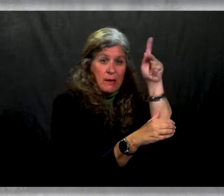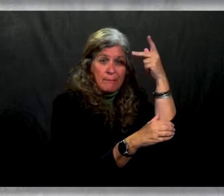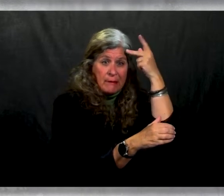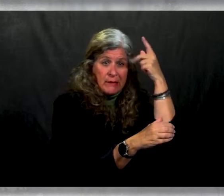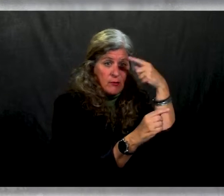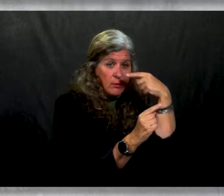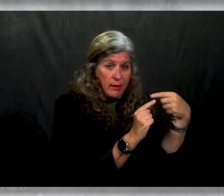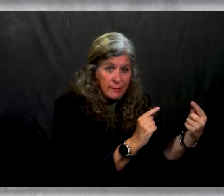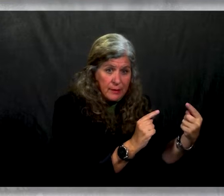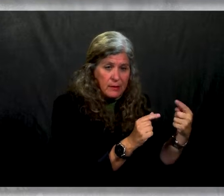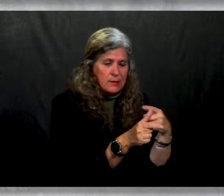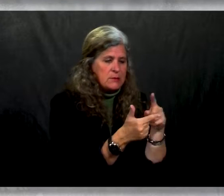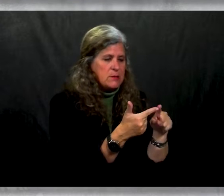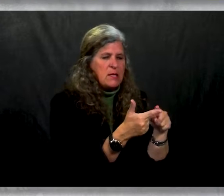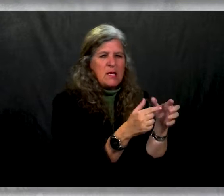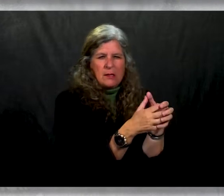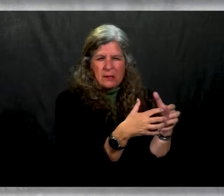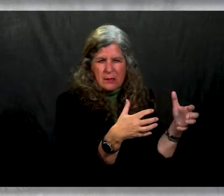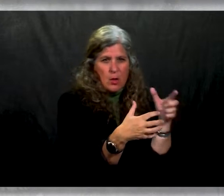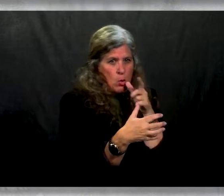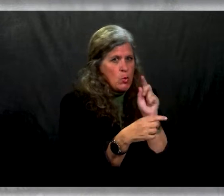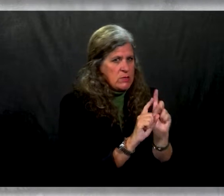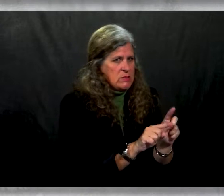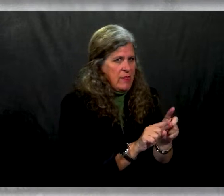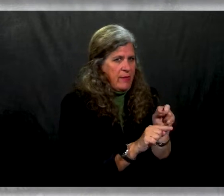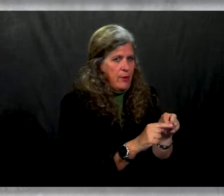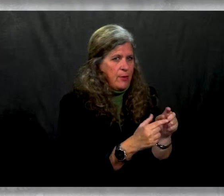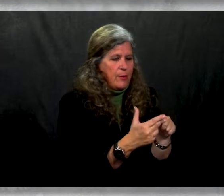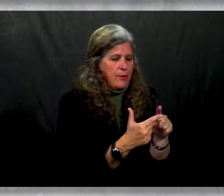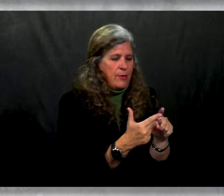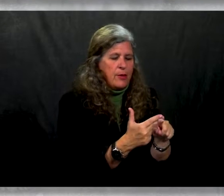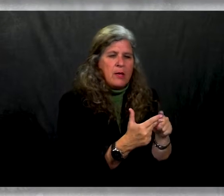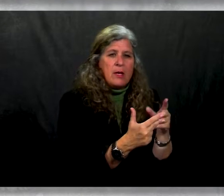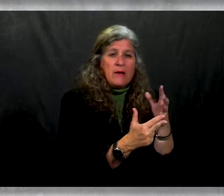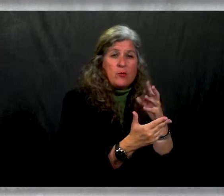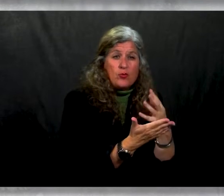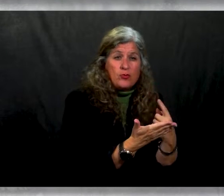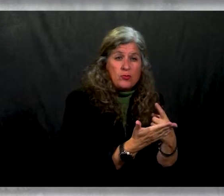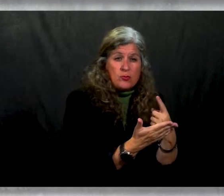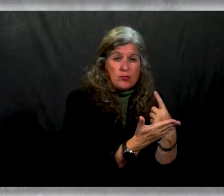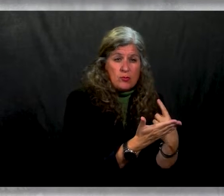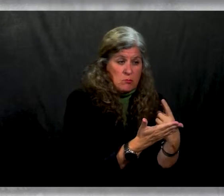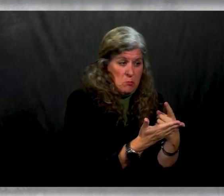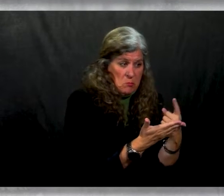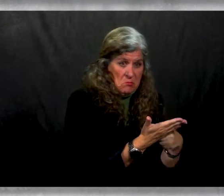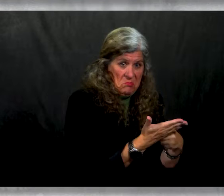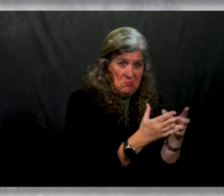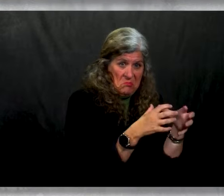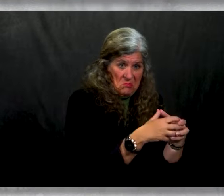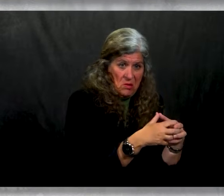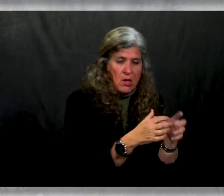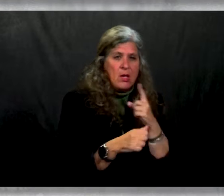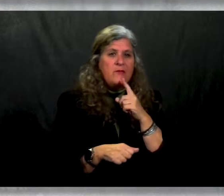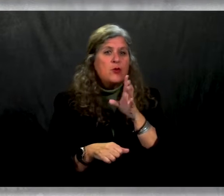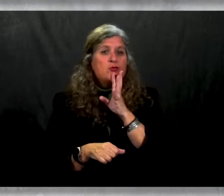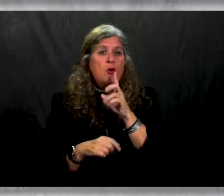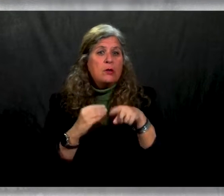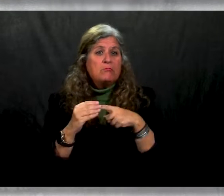Later on, they will expand who is sent there. If you're talking about a work camp, you're really talking about places usually